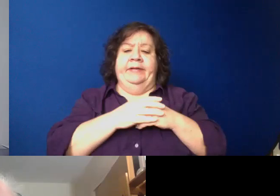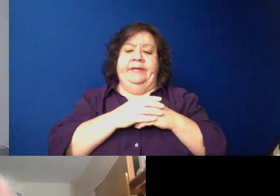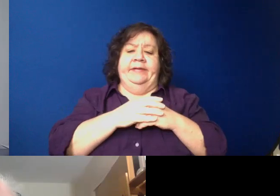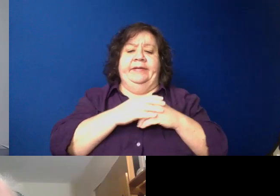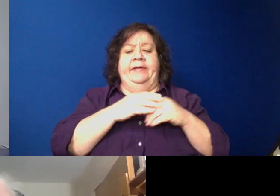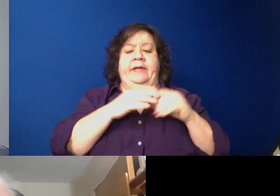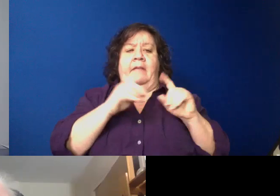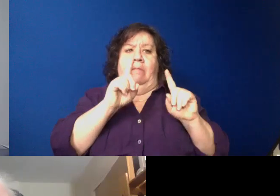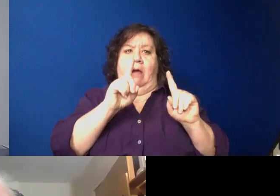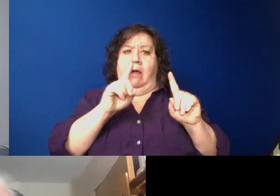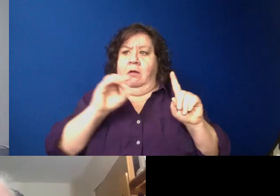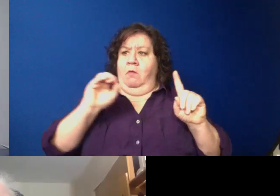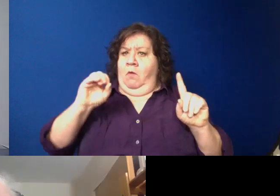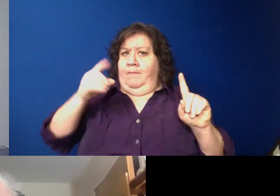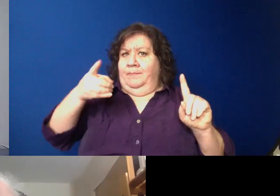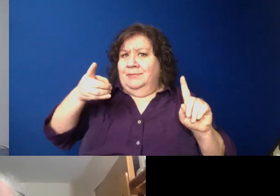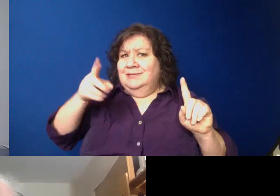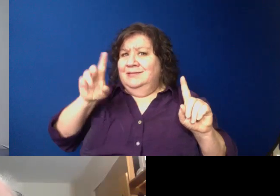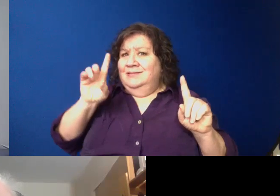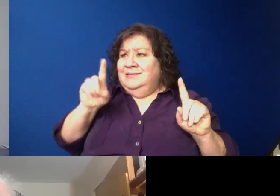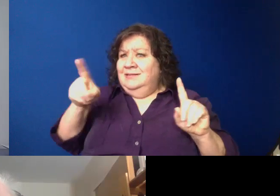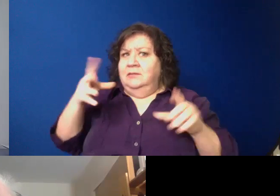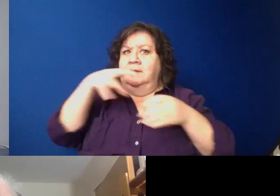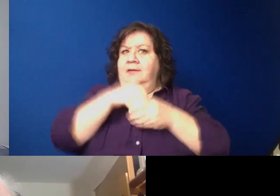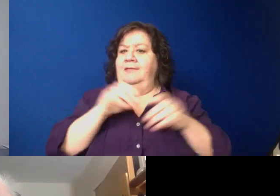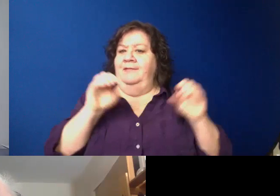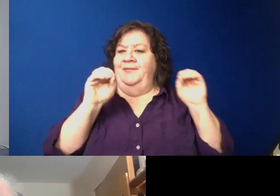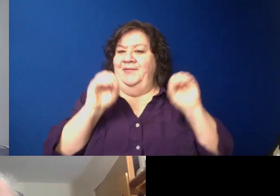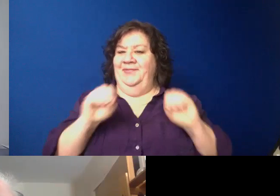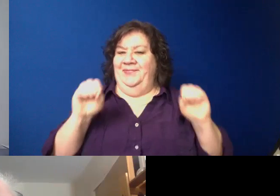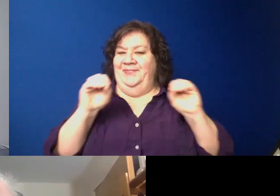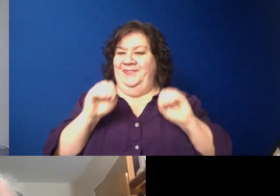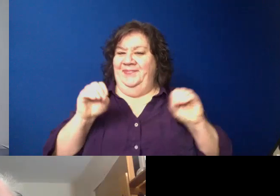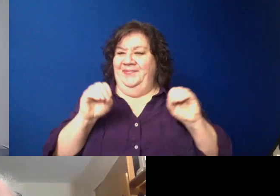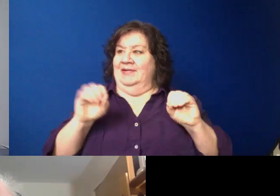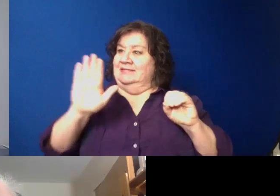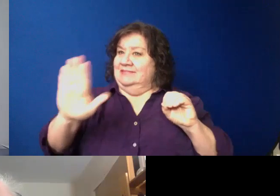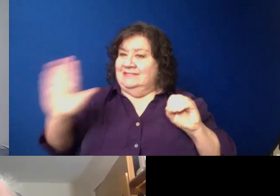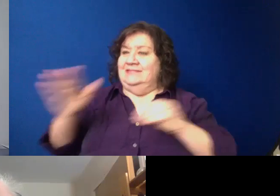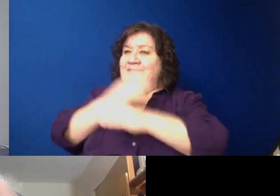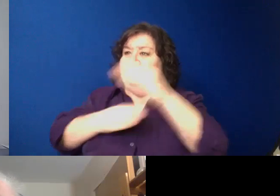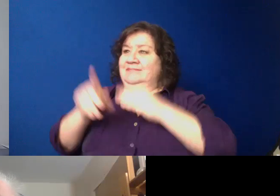and i'll post a link to the research um you know we found and heard from opd's that were you know